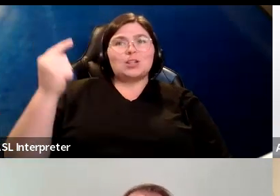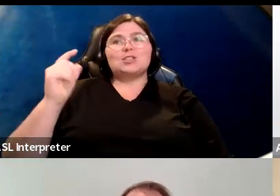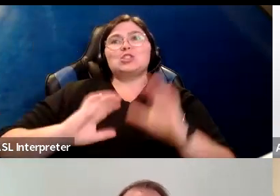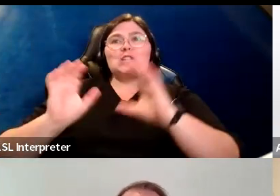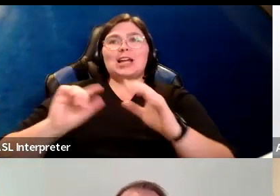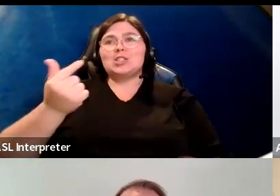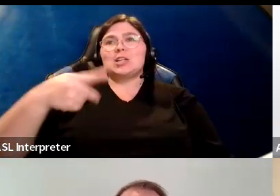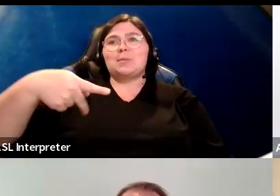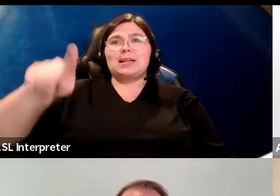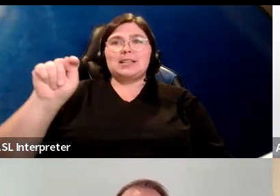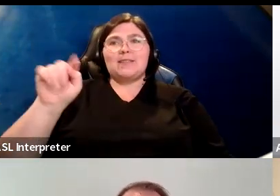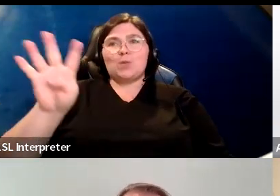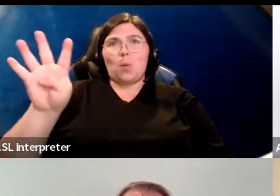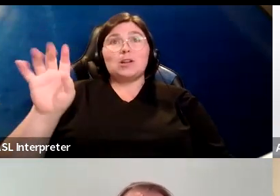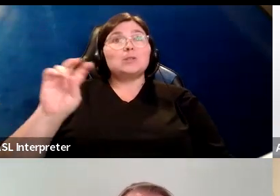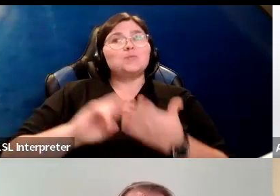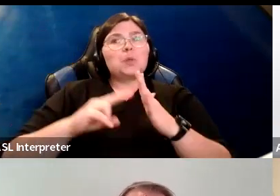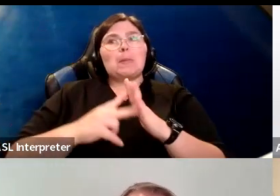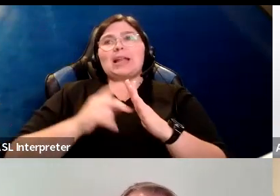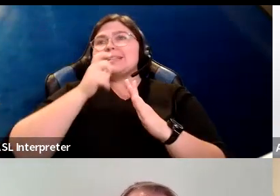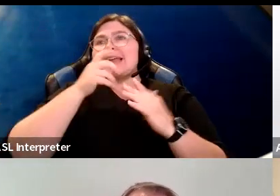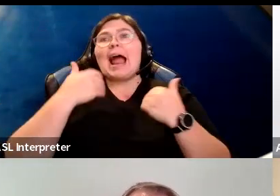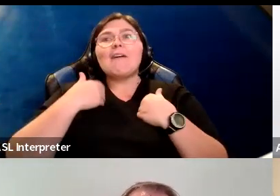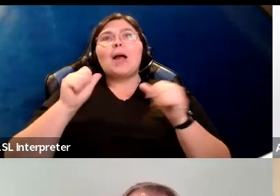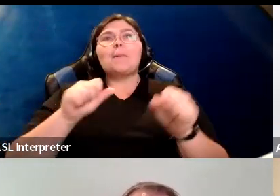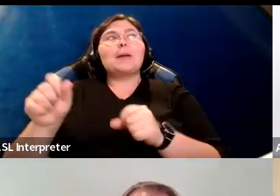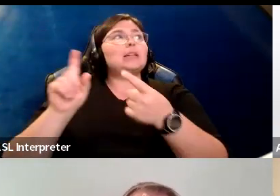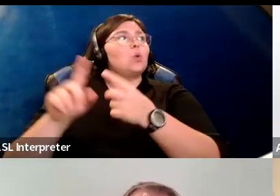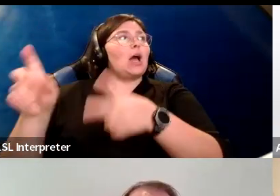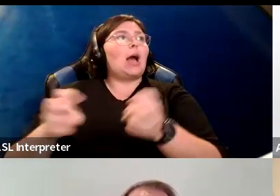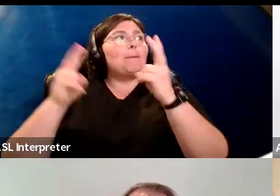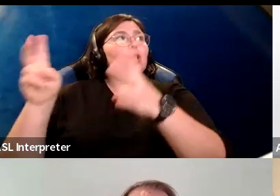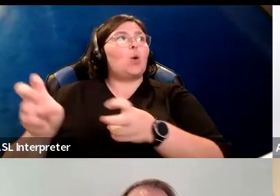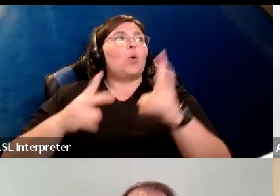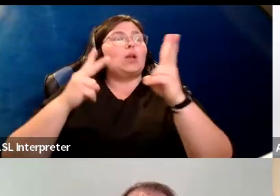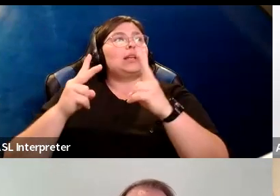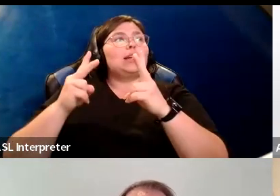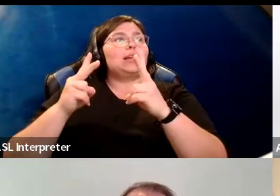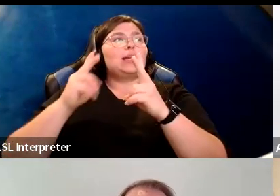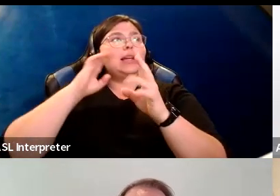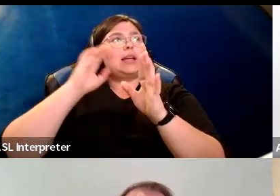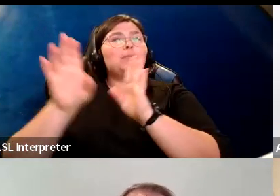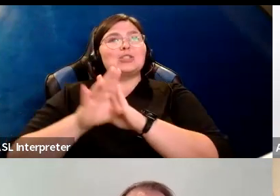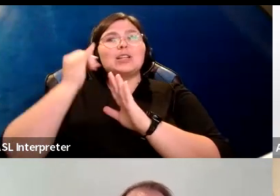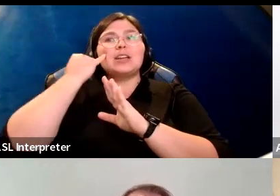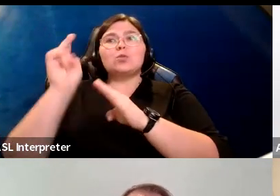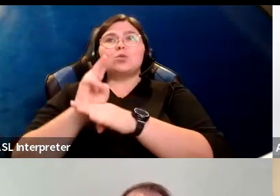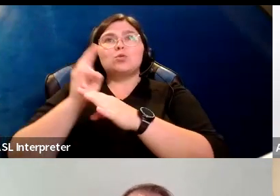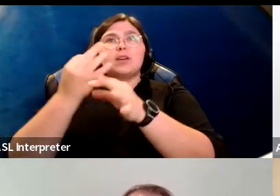So it did not have the possibility of uploading images if you use the free version. So we use Gemini.